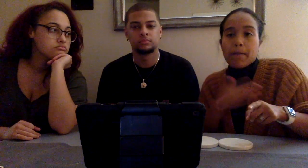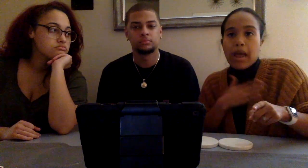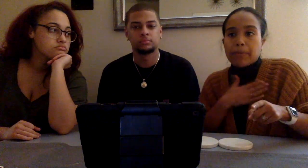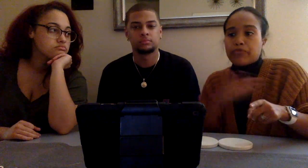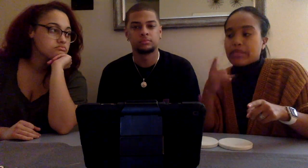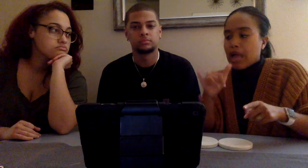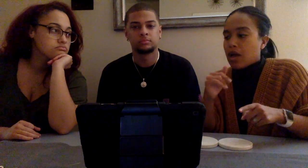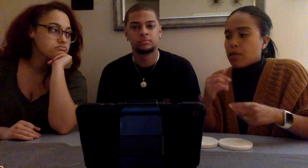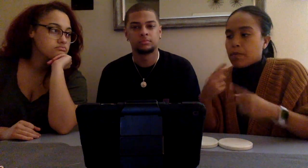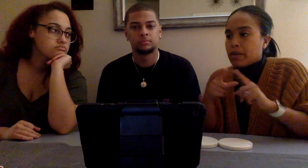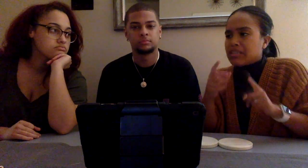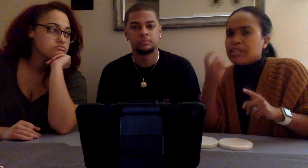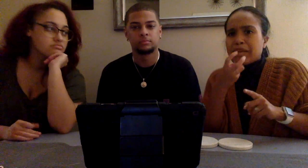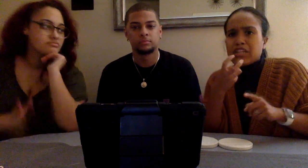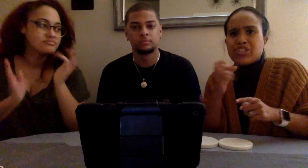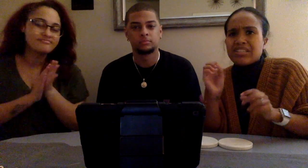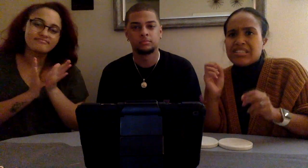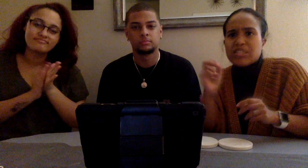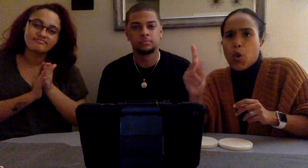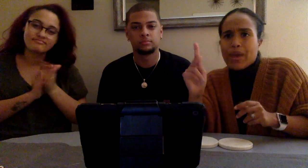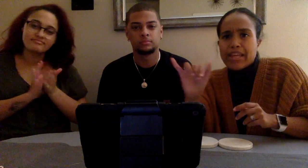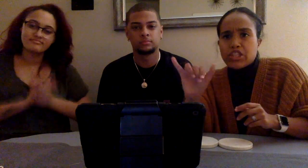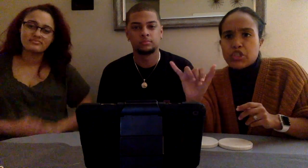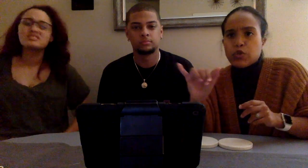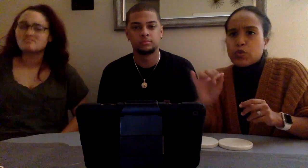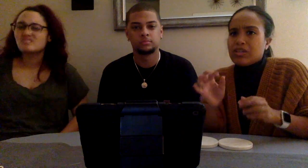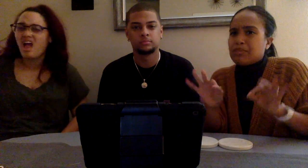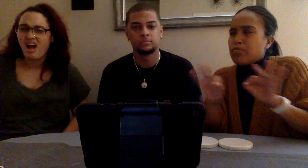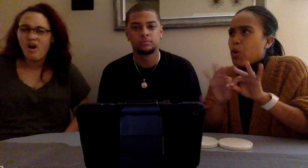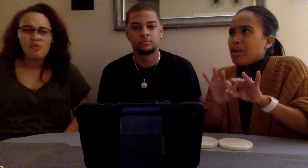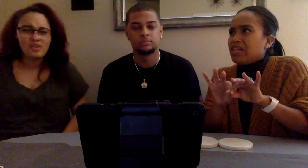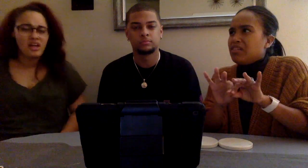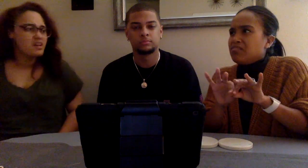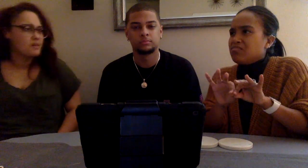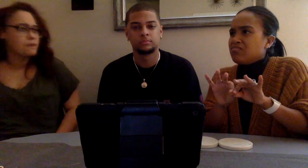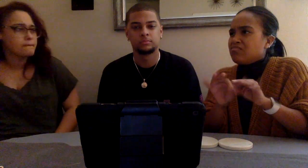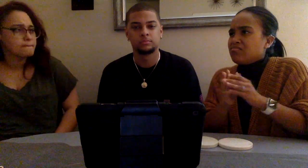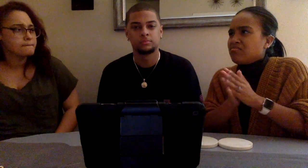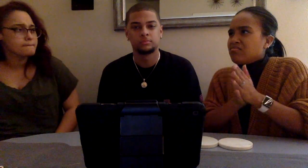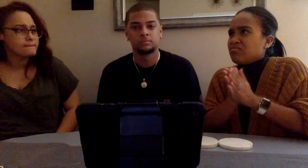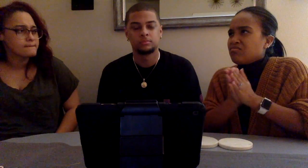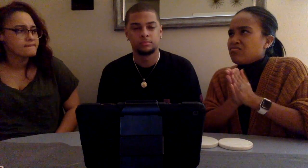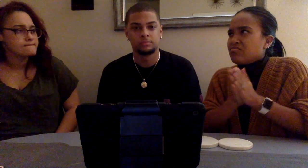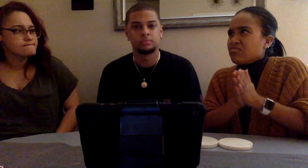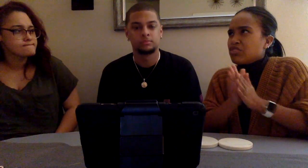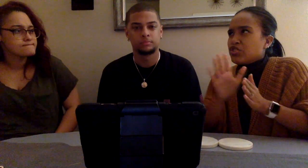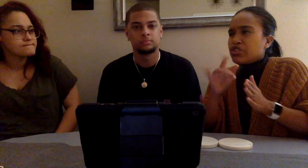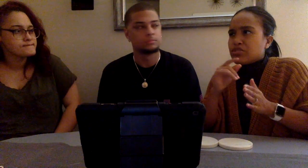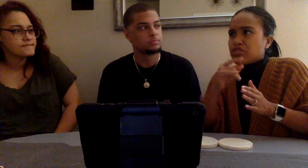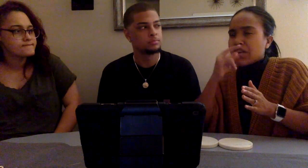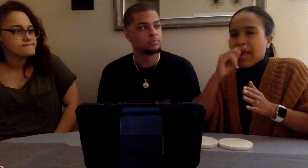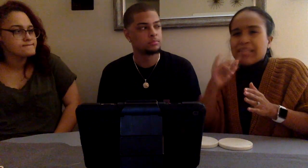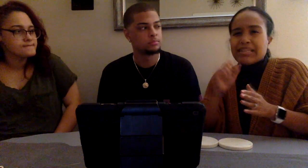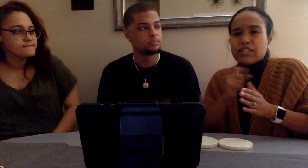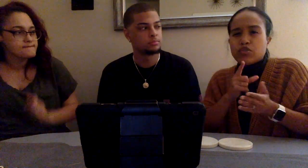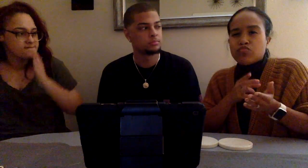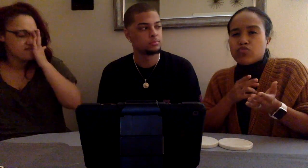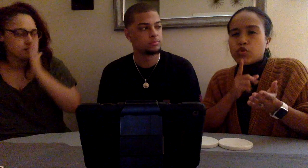I'm happy for that, but speech therapy is OK as well! It's crucial that your child is